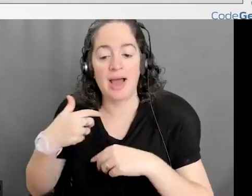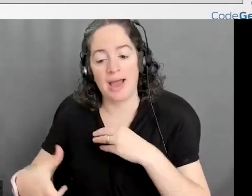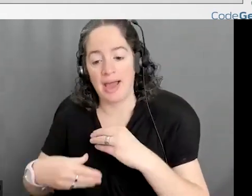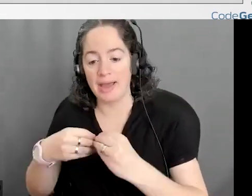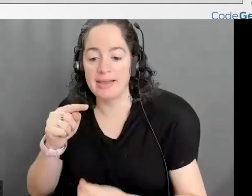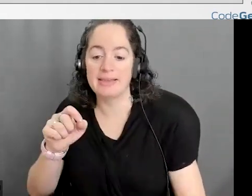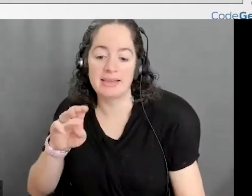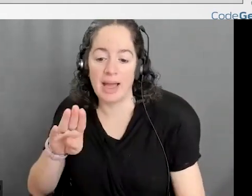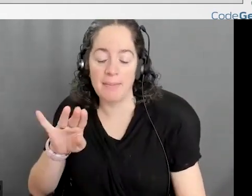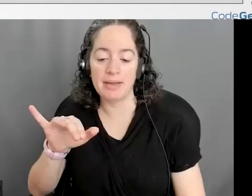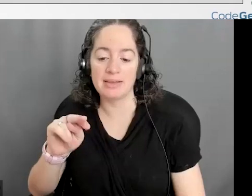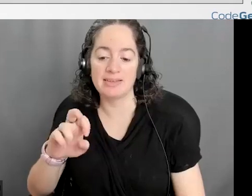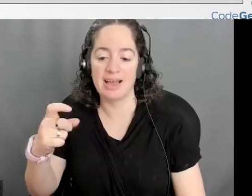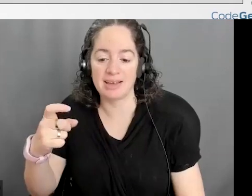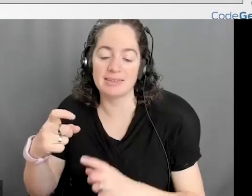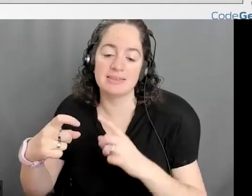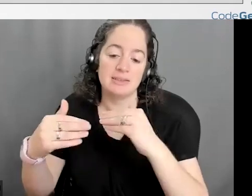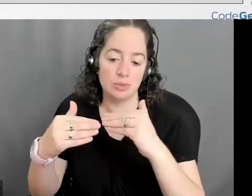to allow me to jump focus